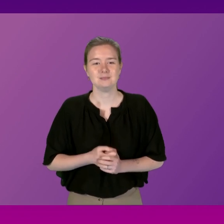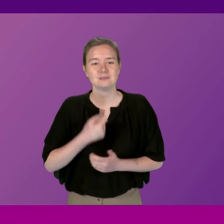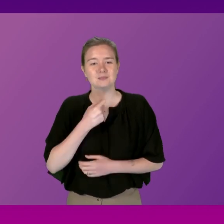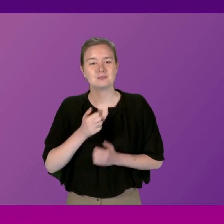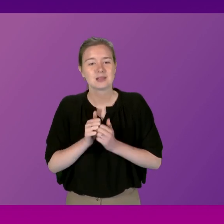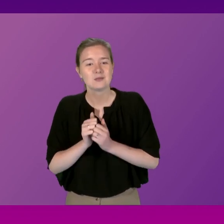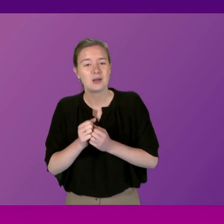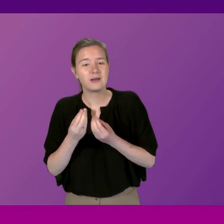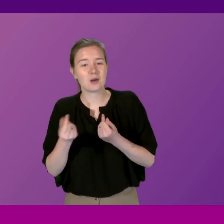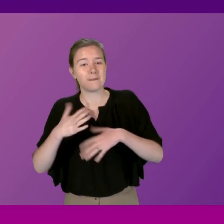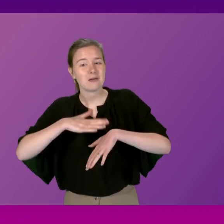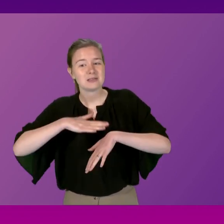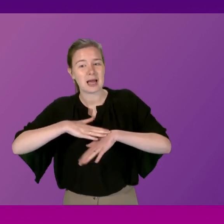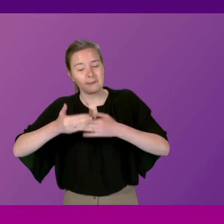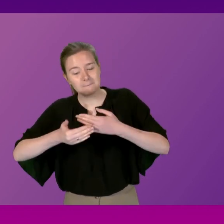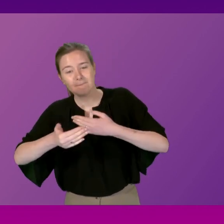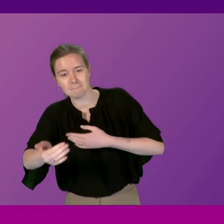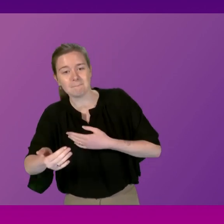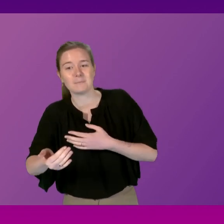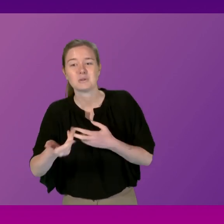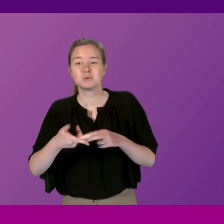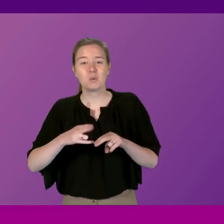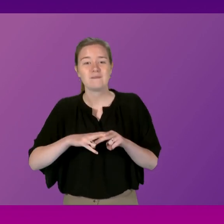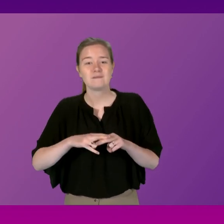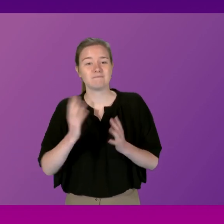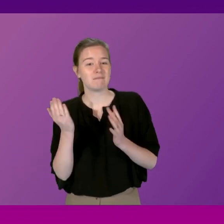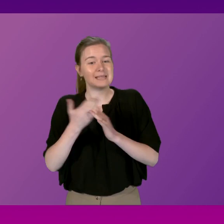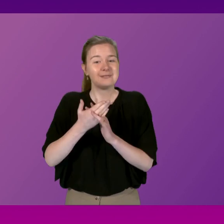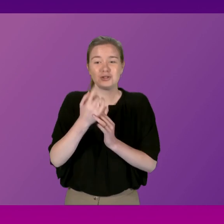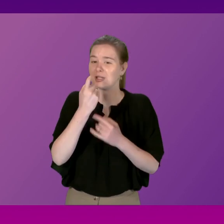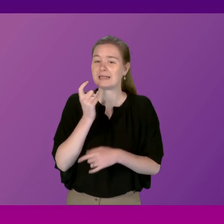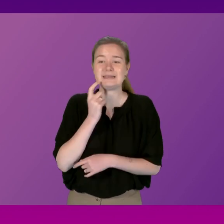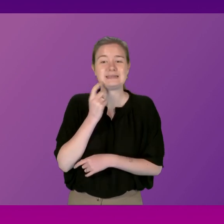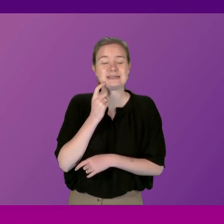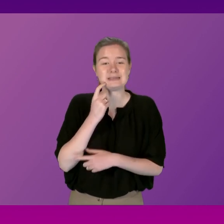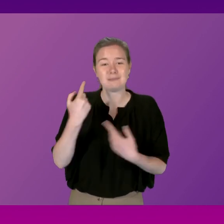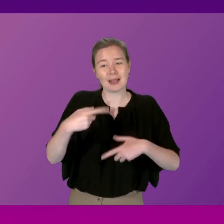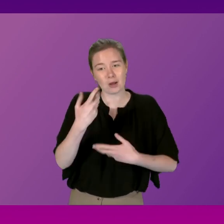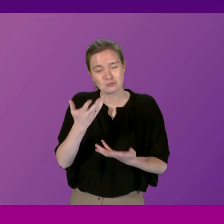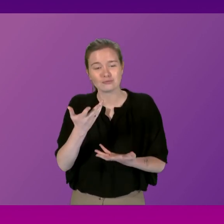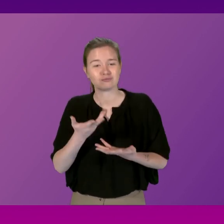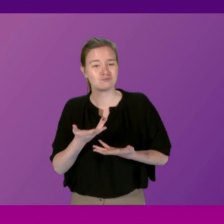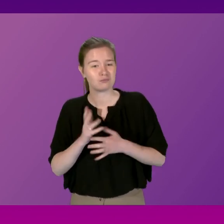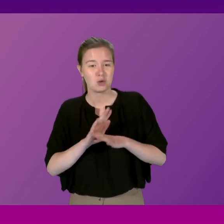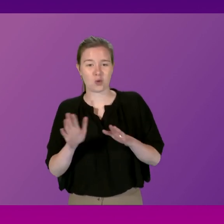We have quite a bit of time in hand, so interventions can easily be taken without any reduction